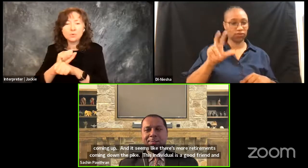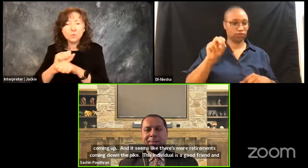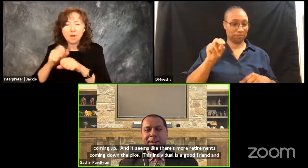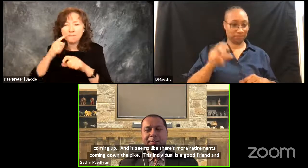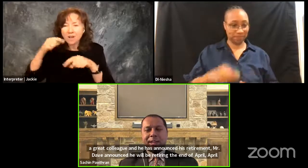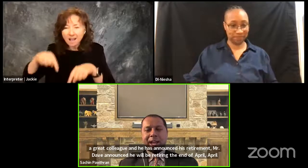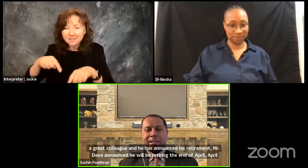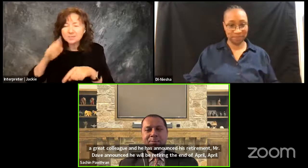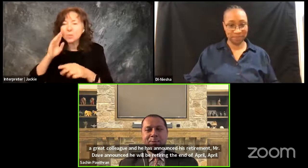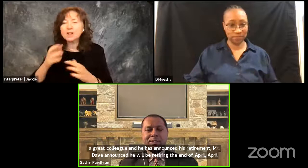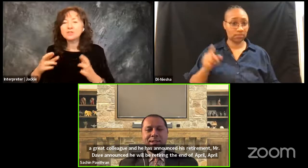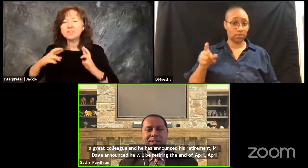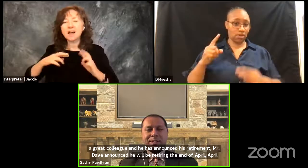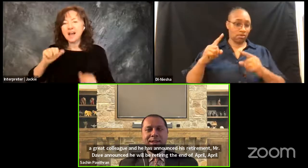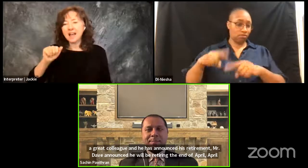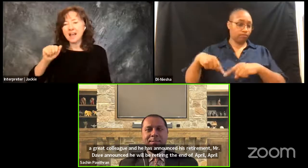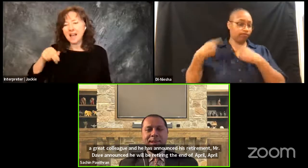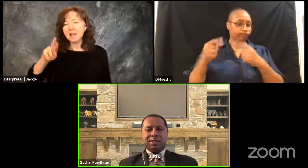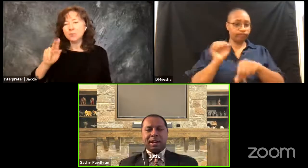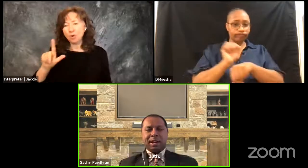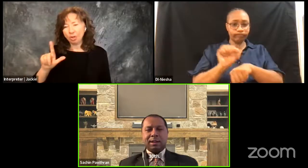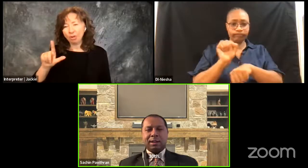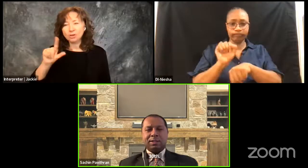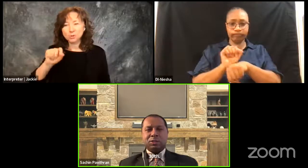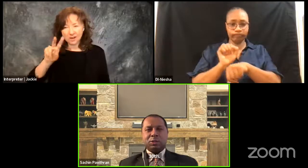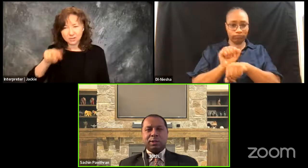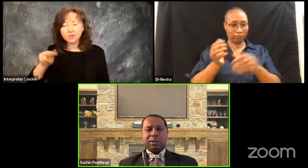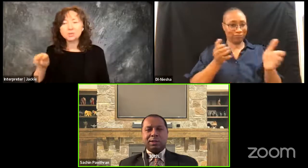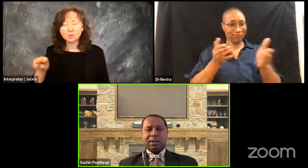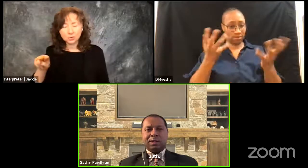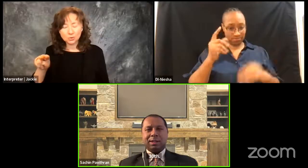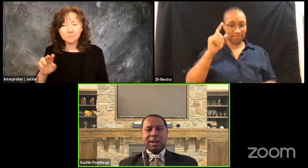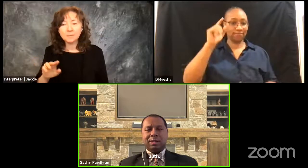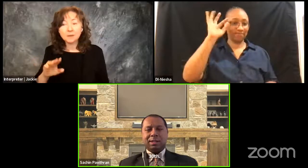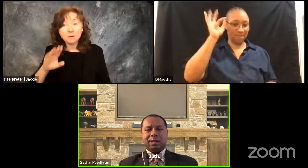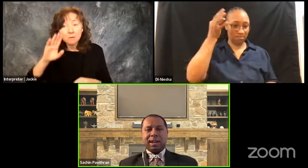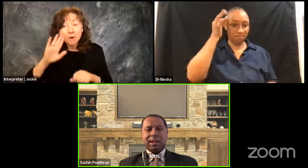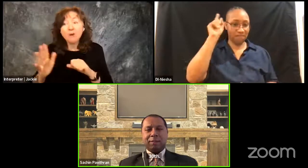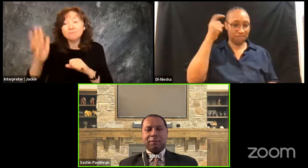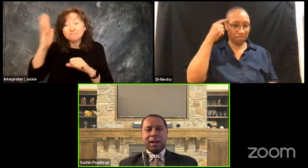He's been with the Access Board since he started as a student in 1985.